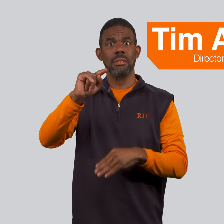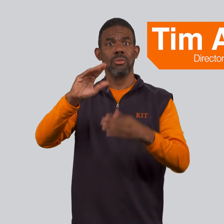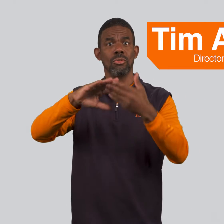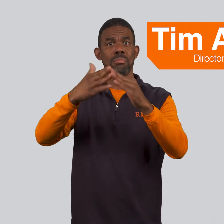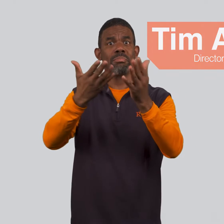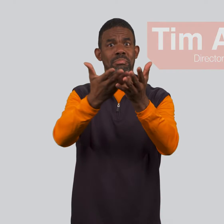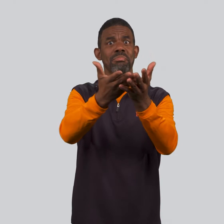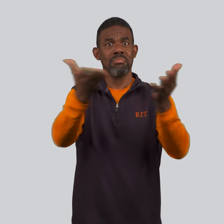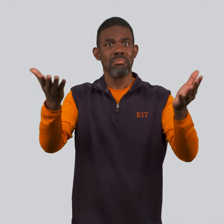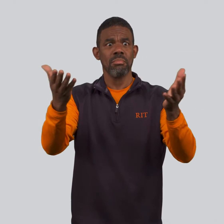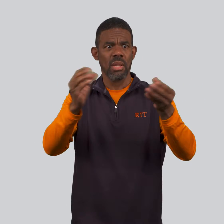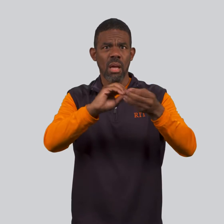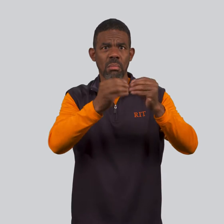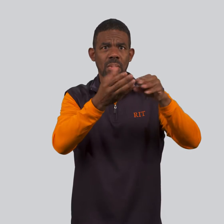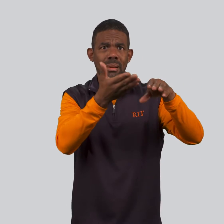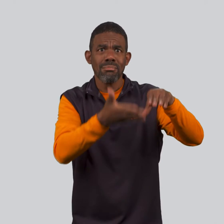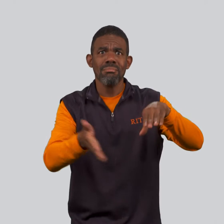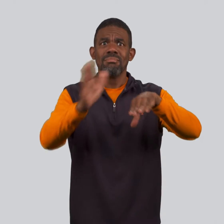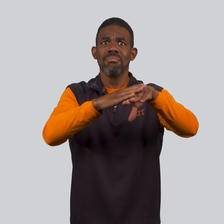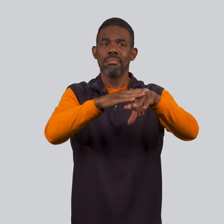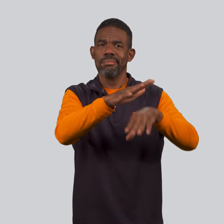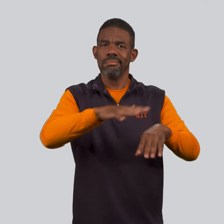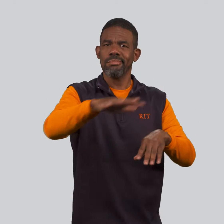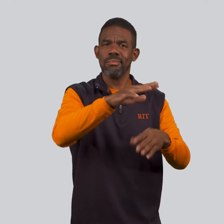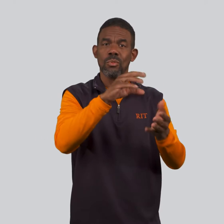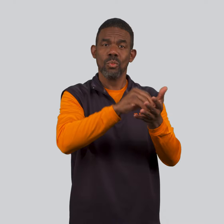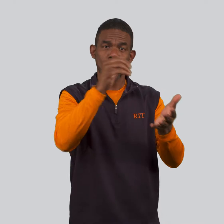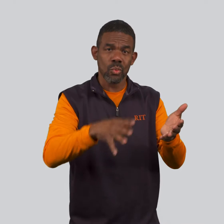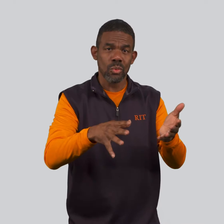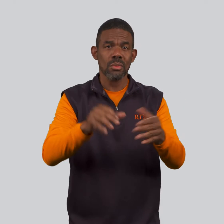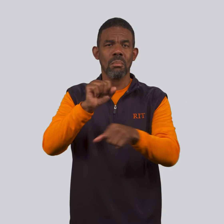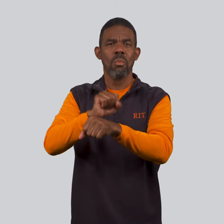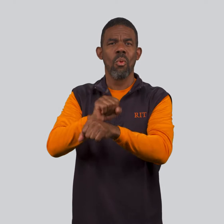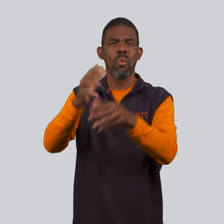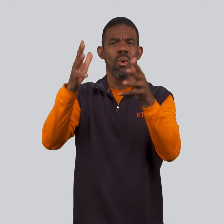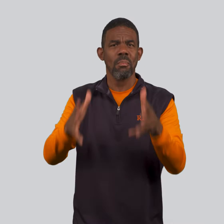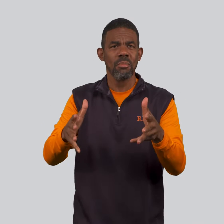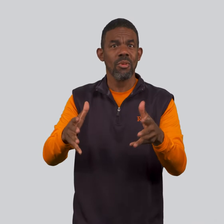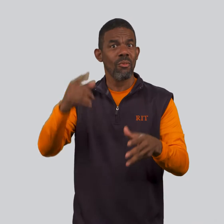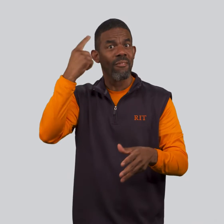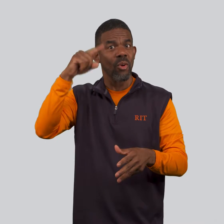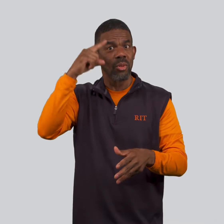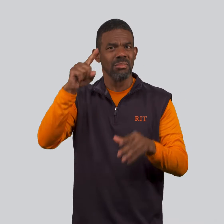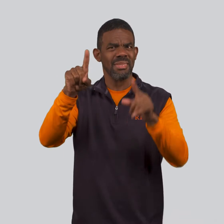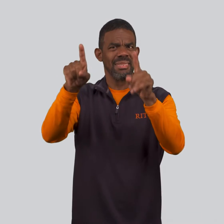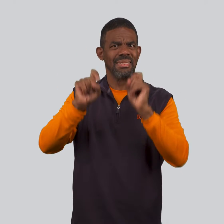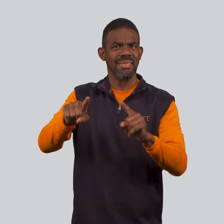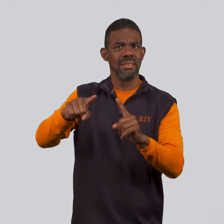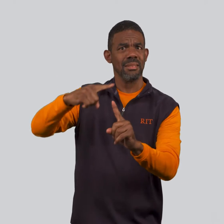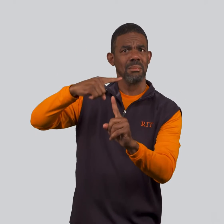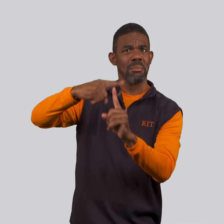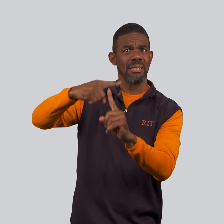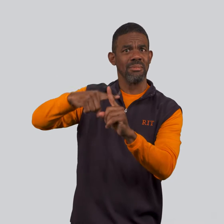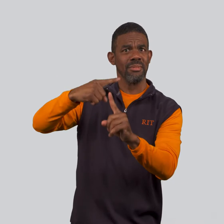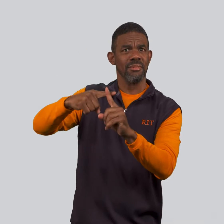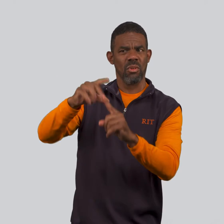We want to alert the RIT Community to the increased number of students and employees